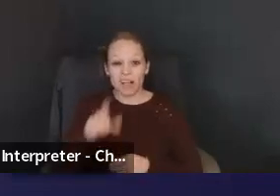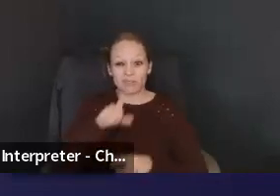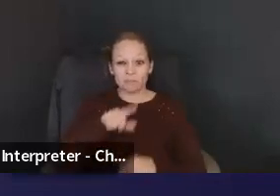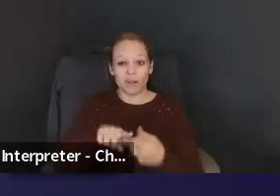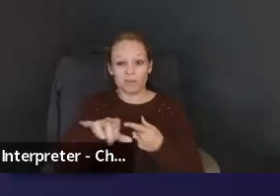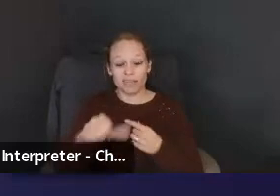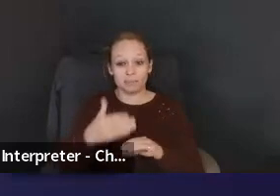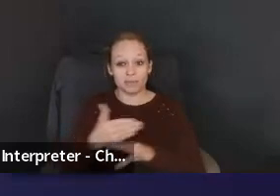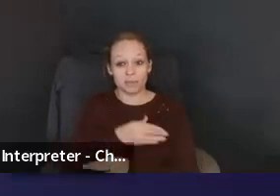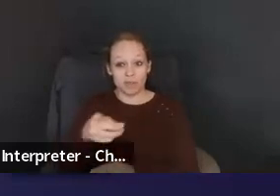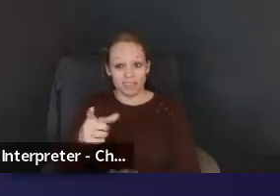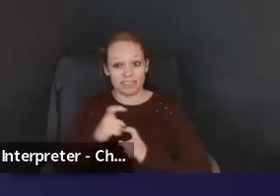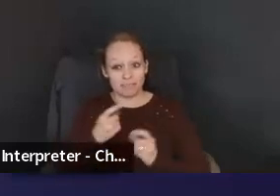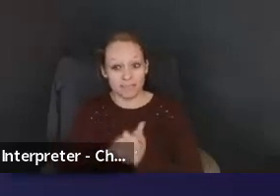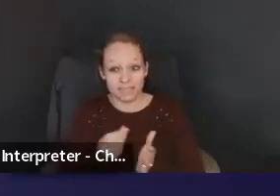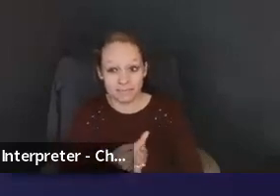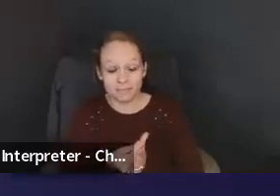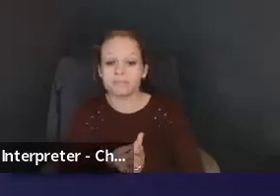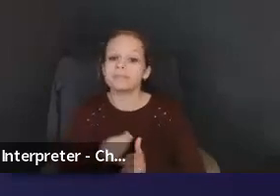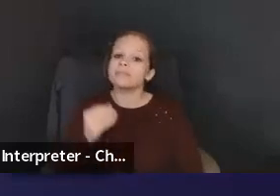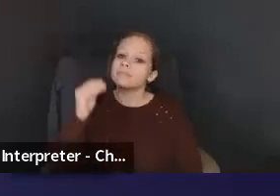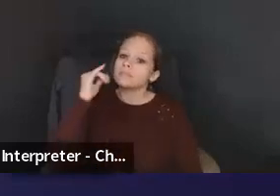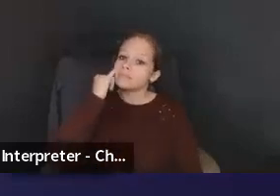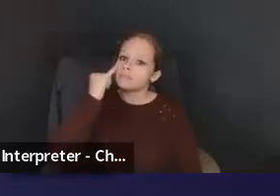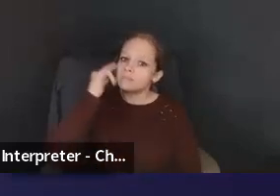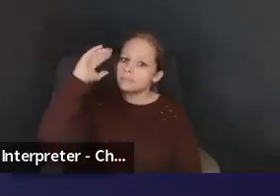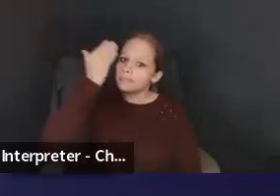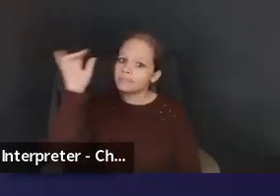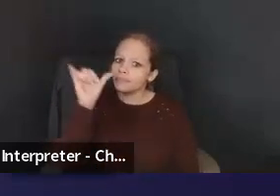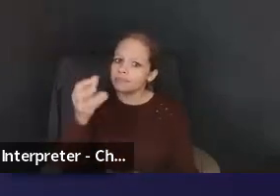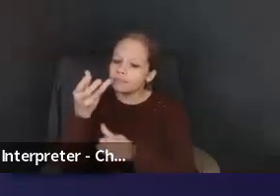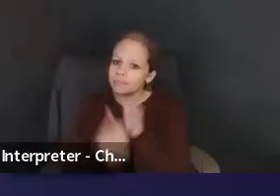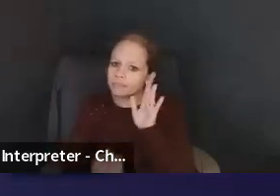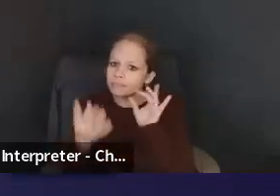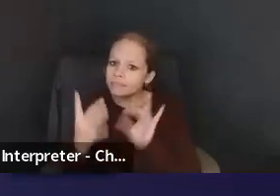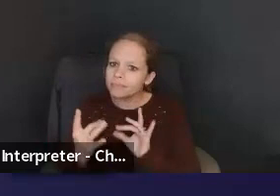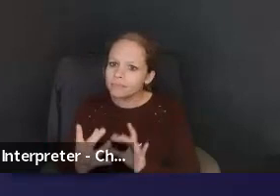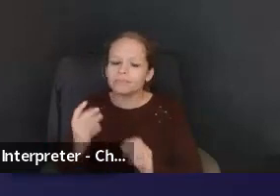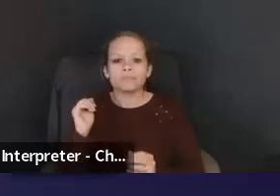actually funded. But, if it looks like that page of feedback is missing or if there just wasn't